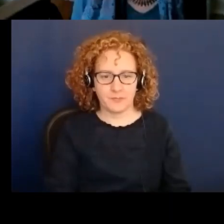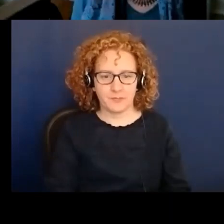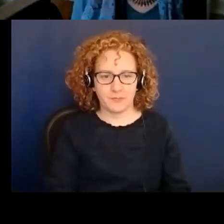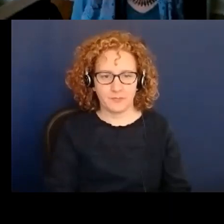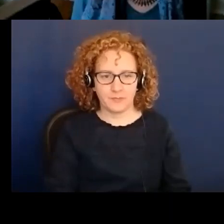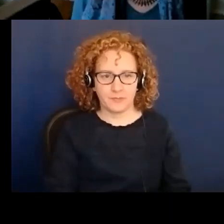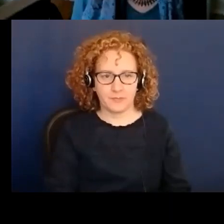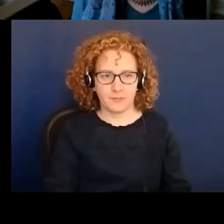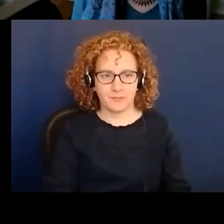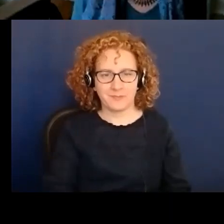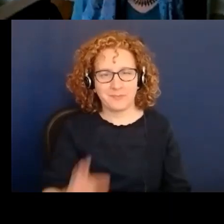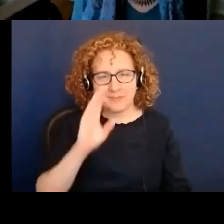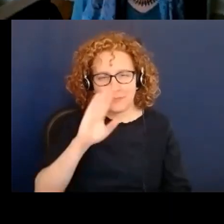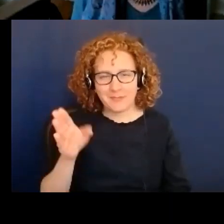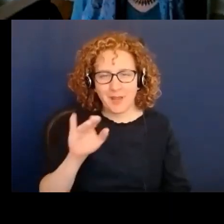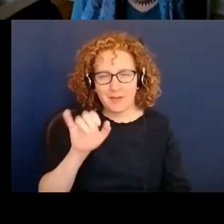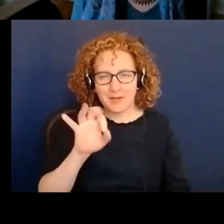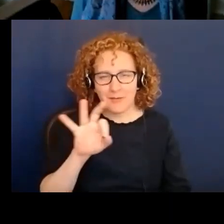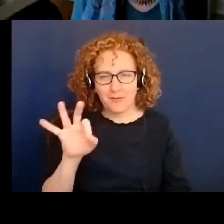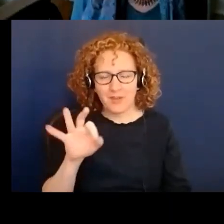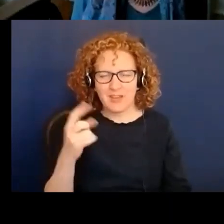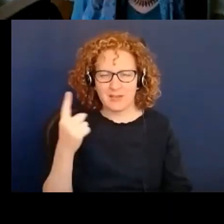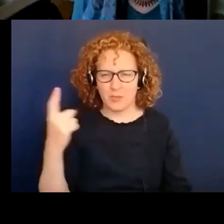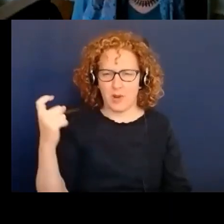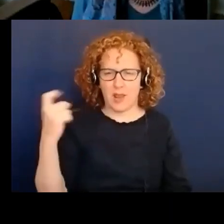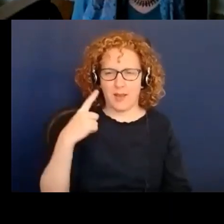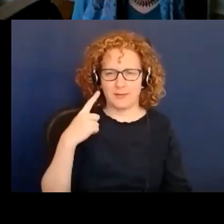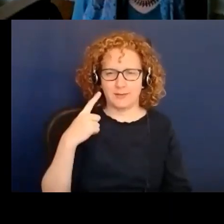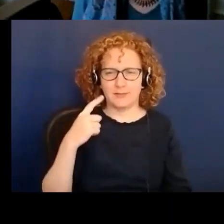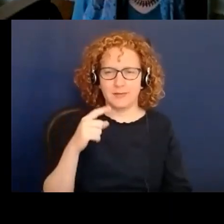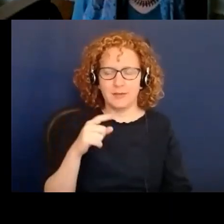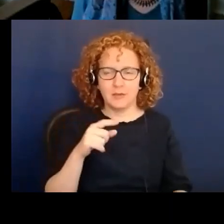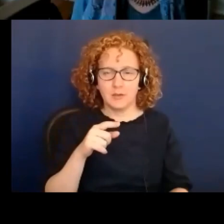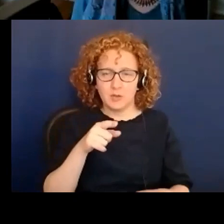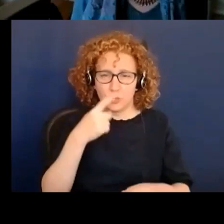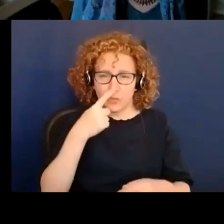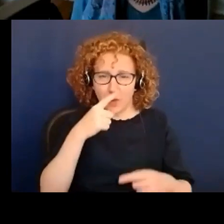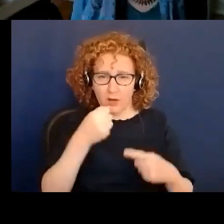Hi Jeff um so someone asked a question whether or not you could expand upon your introductory